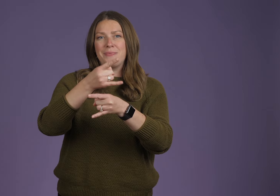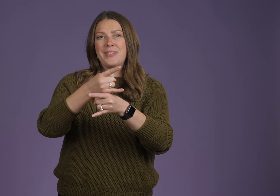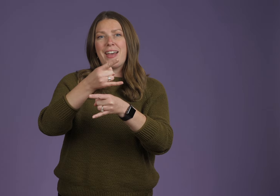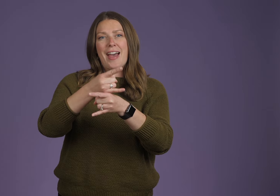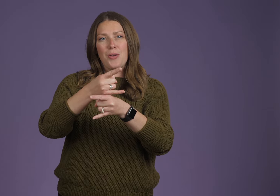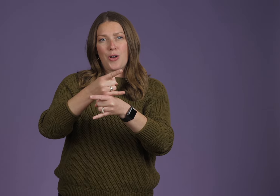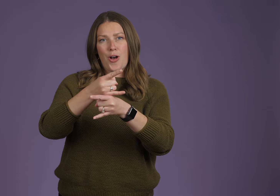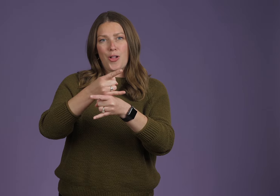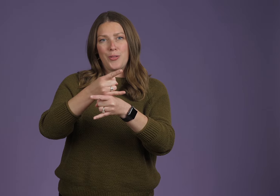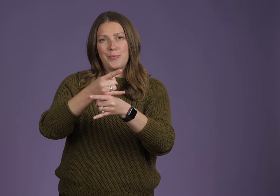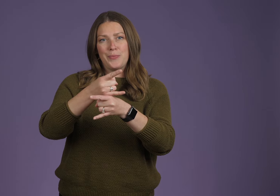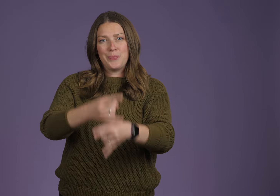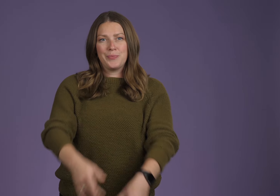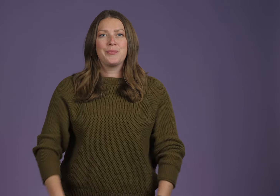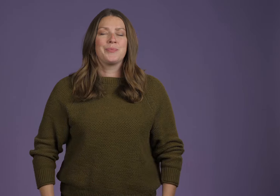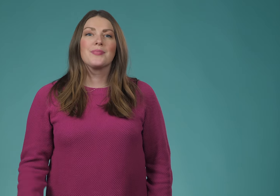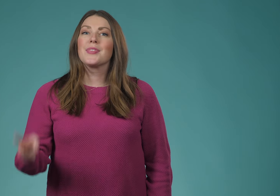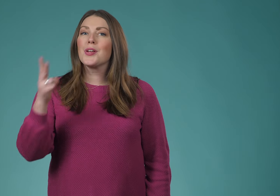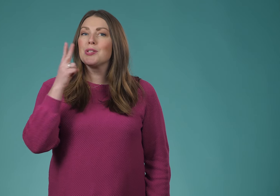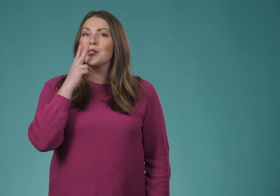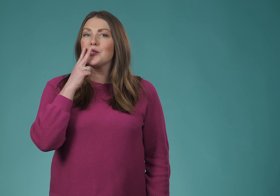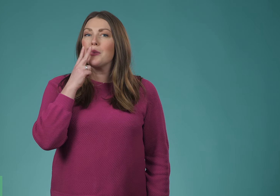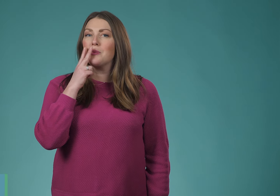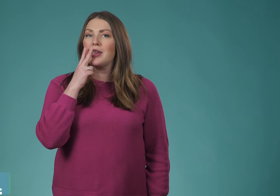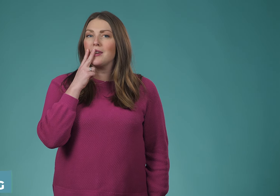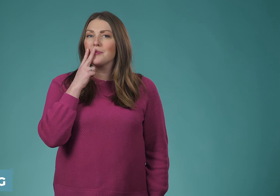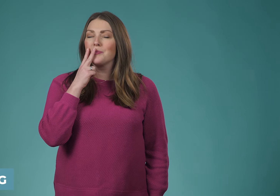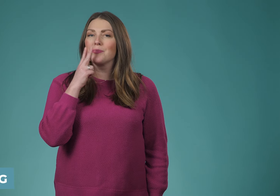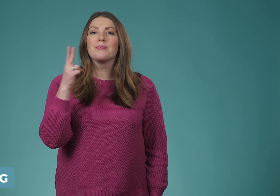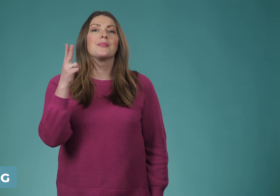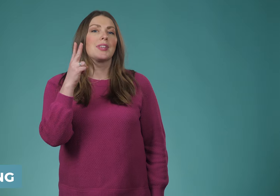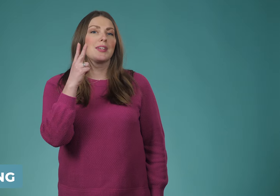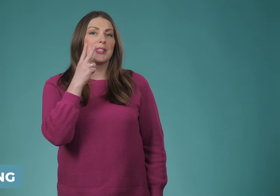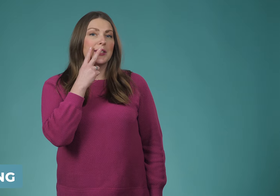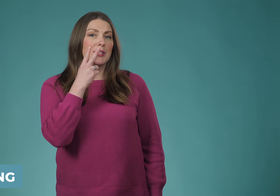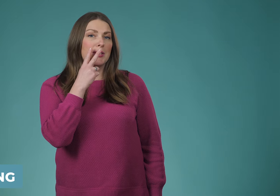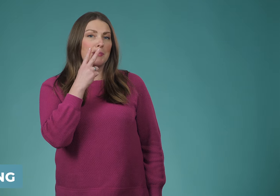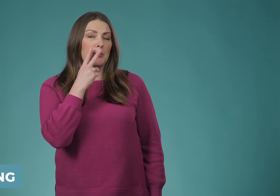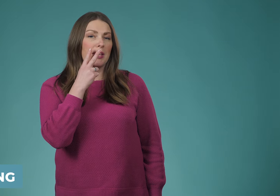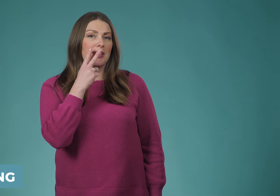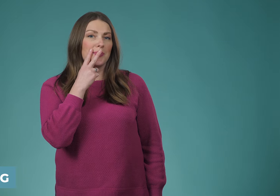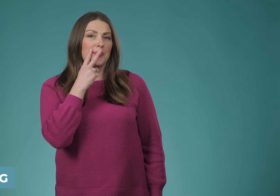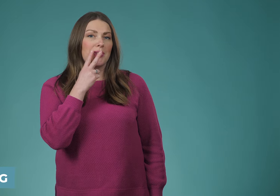Alcohol. Smoking.